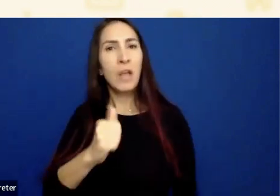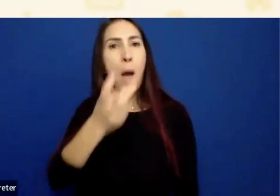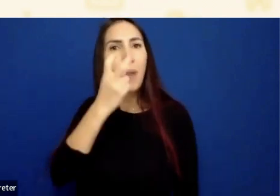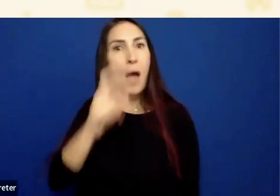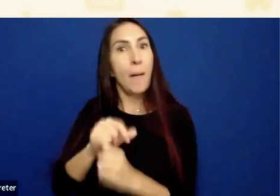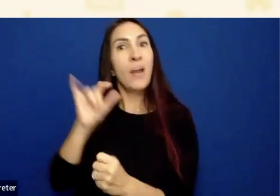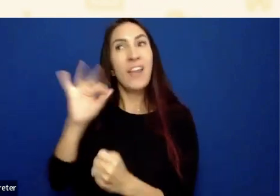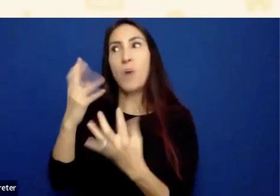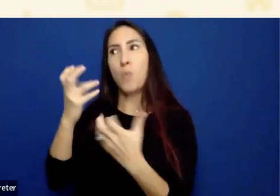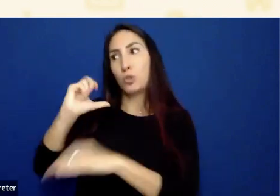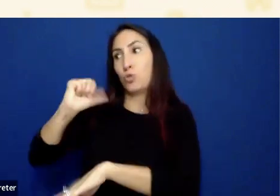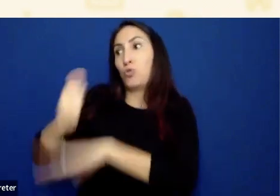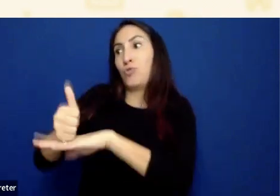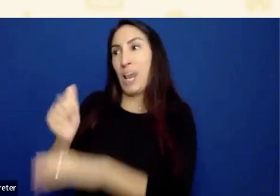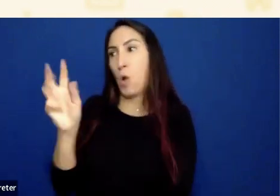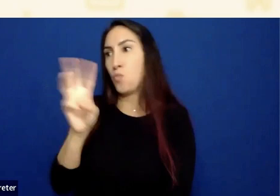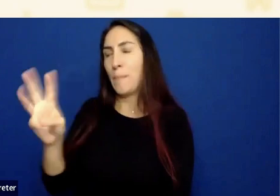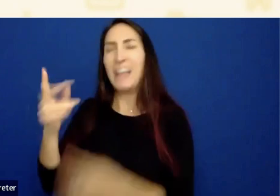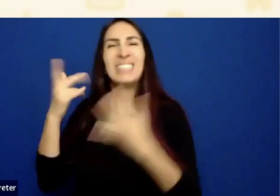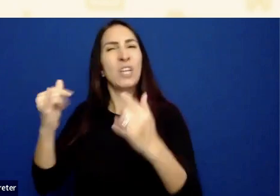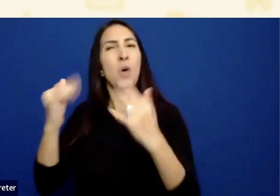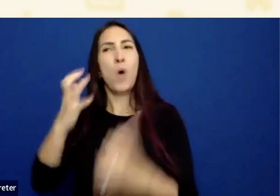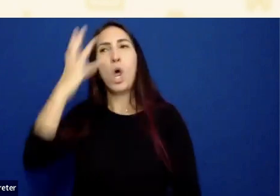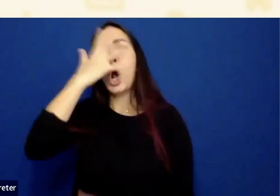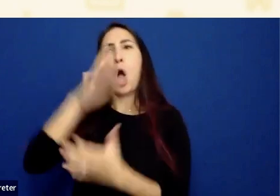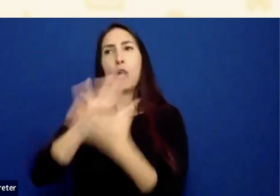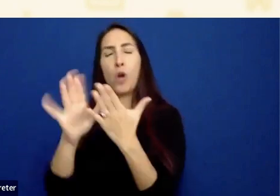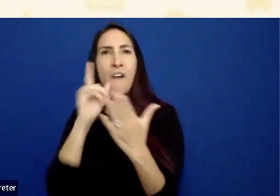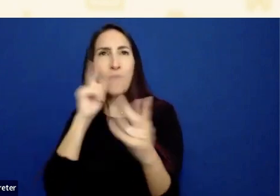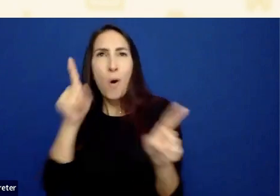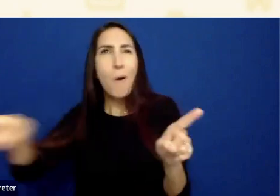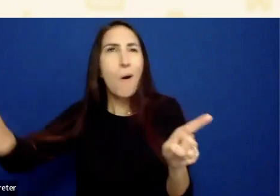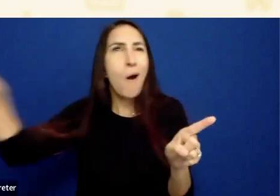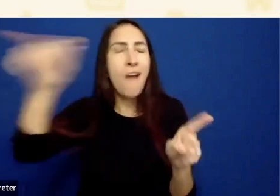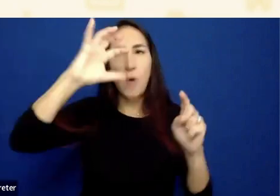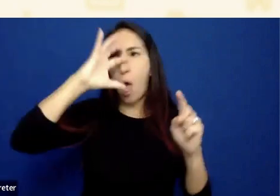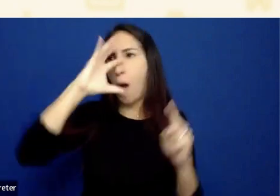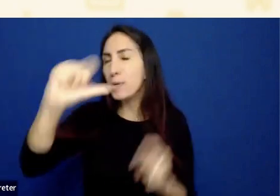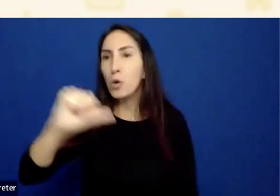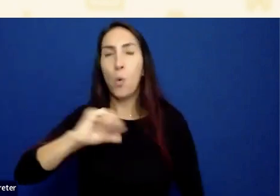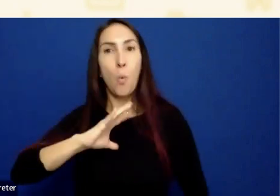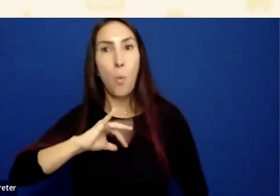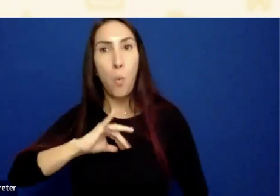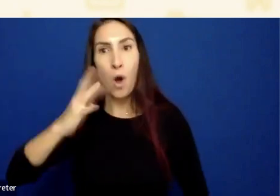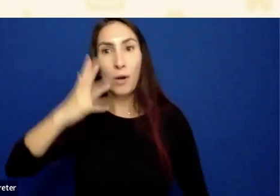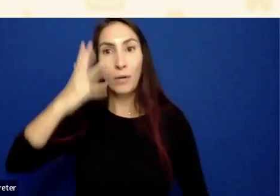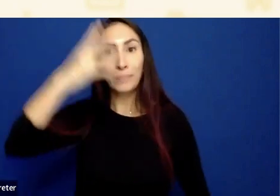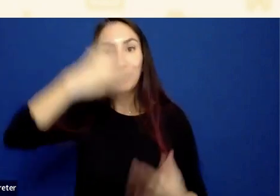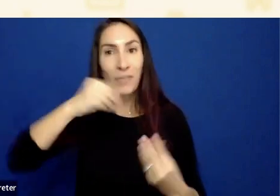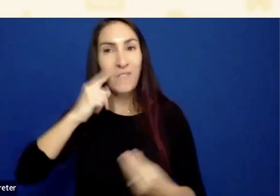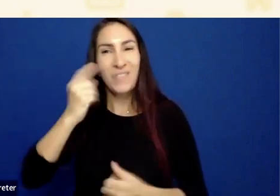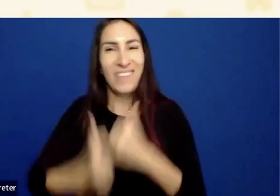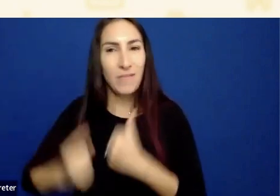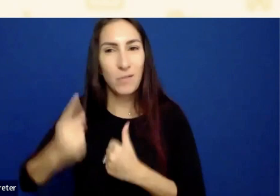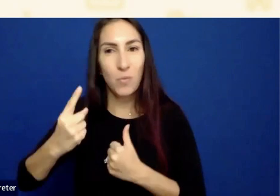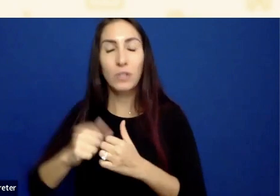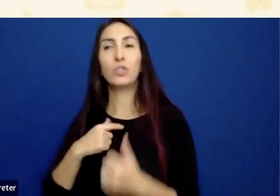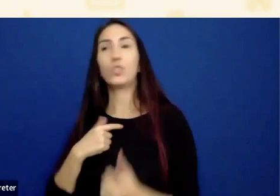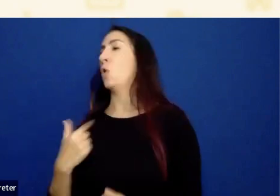I want it to look visually appealing. So not knowing what Electric was versus Canary, having some sort